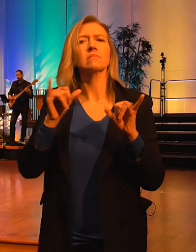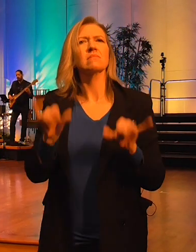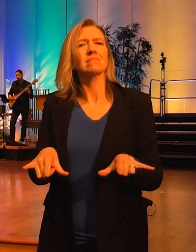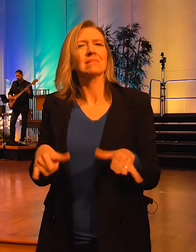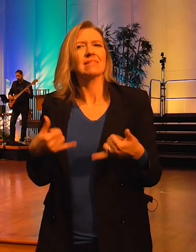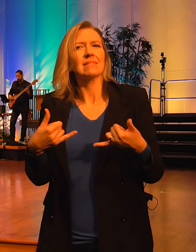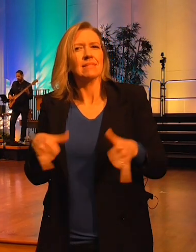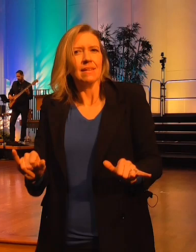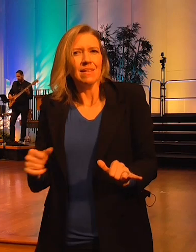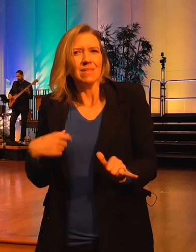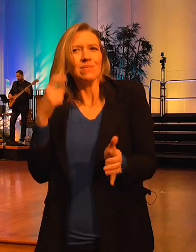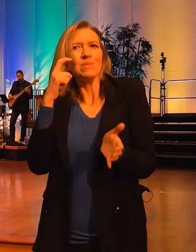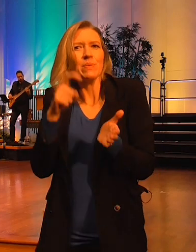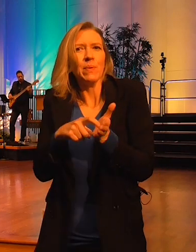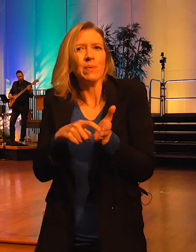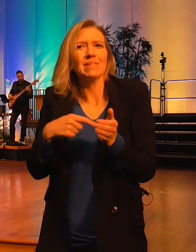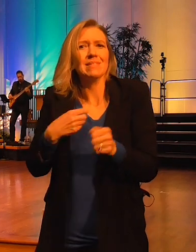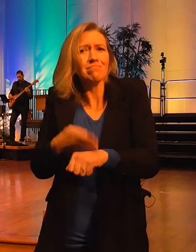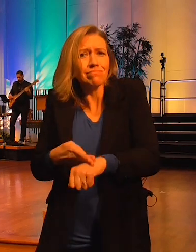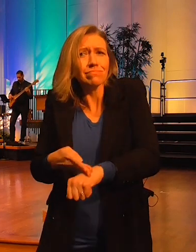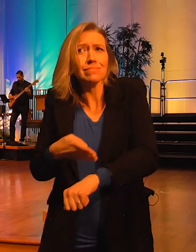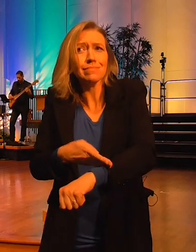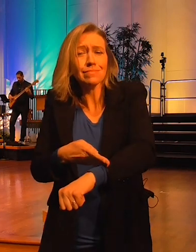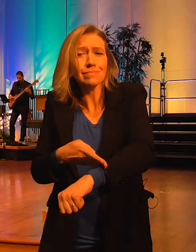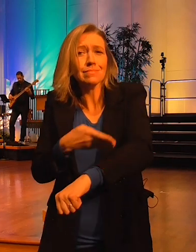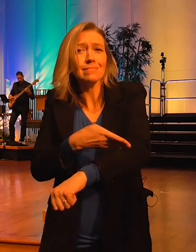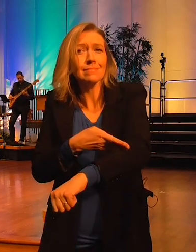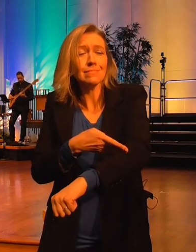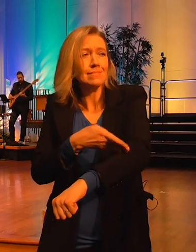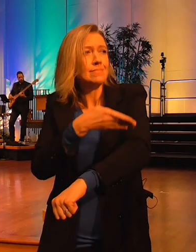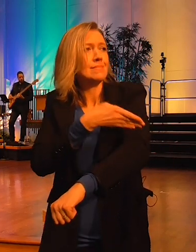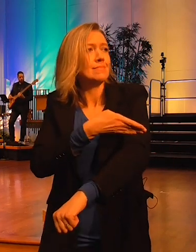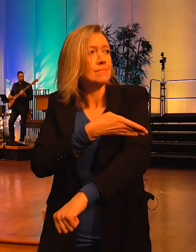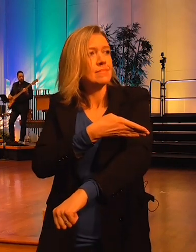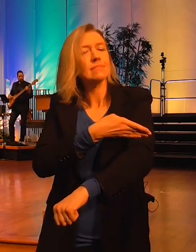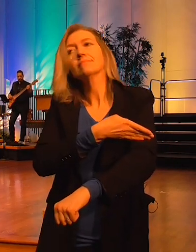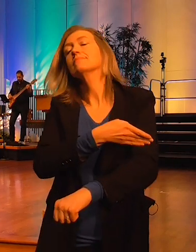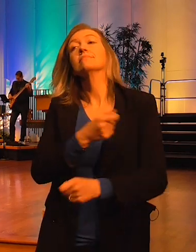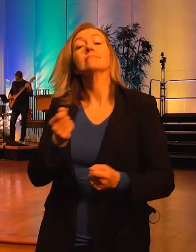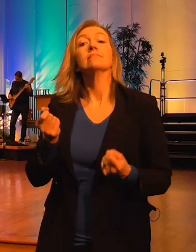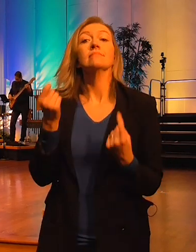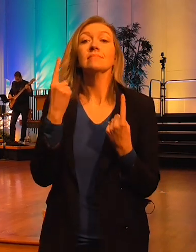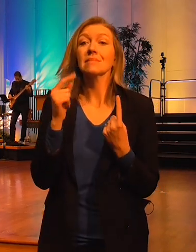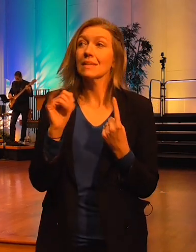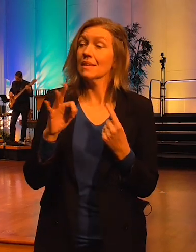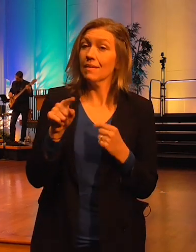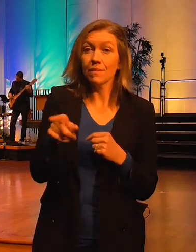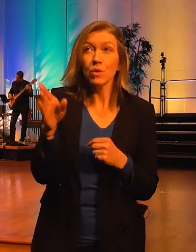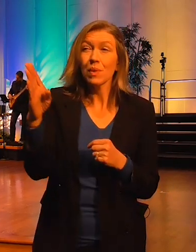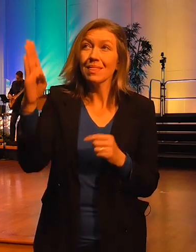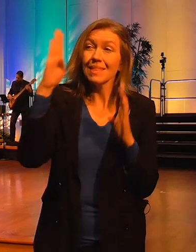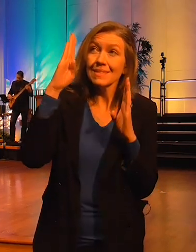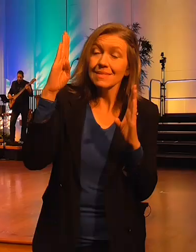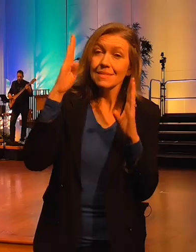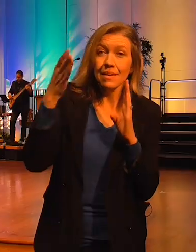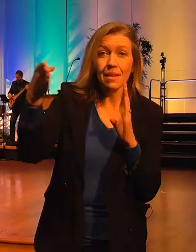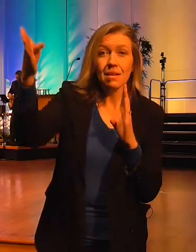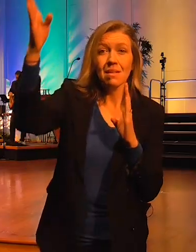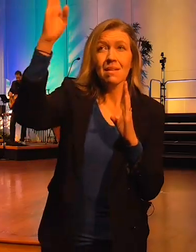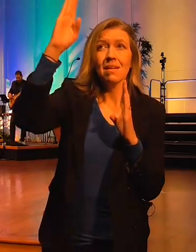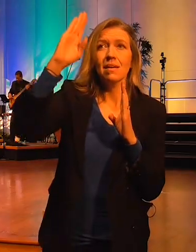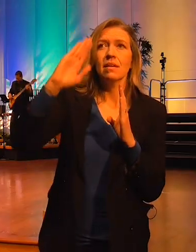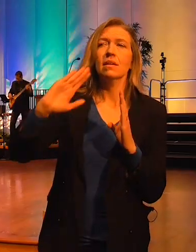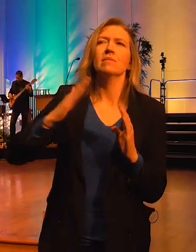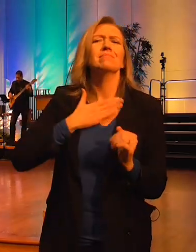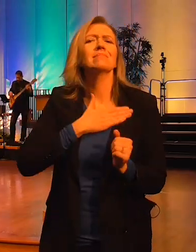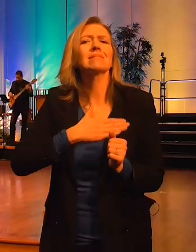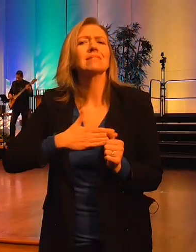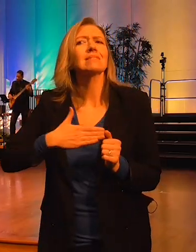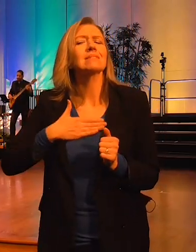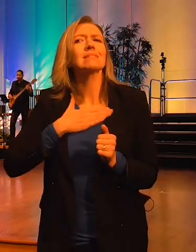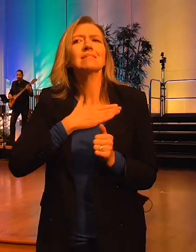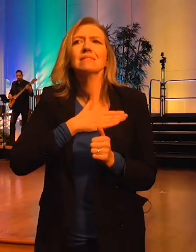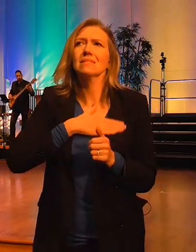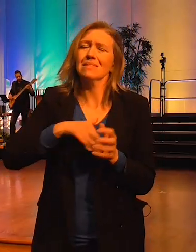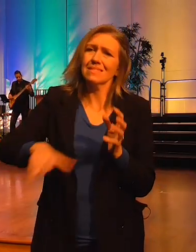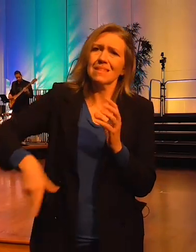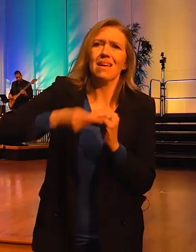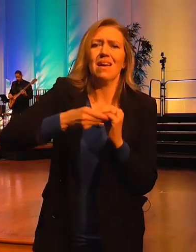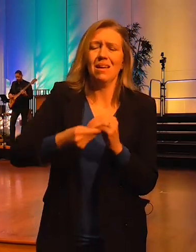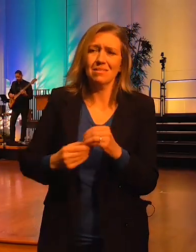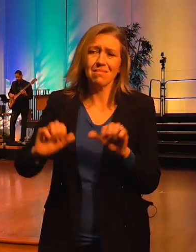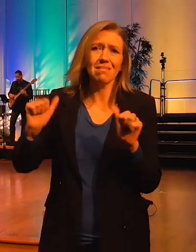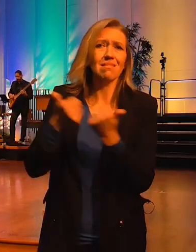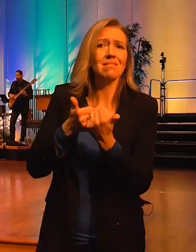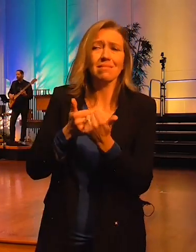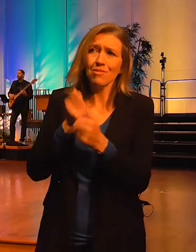grow and if you're listening God please don't make it hard for us to know if we